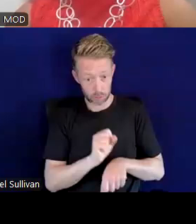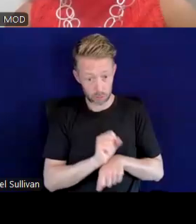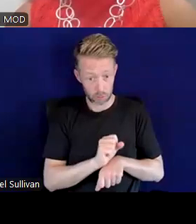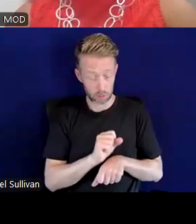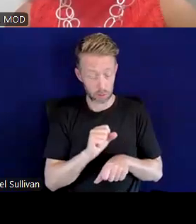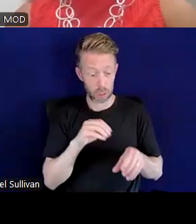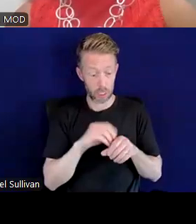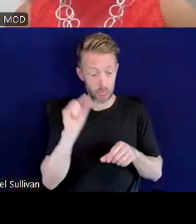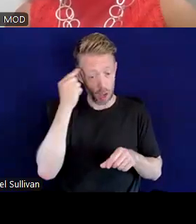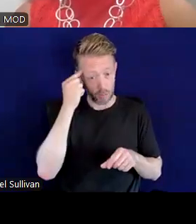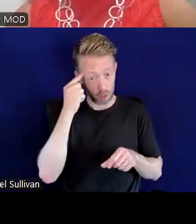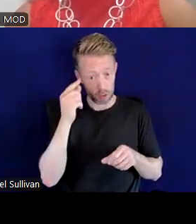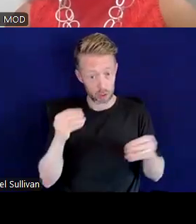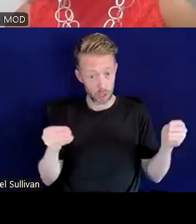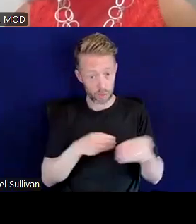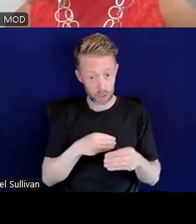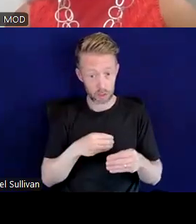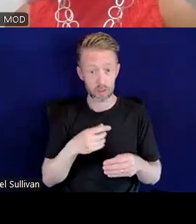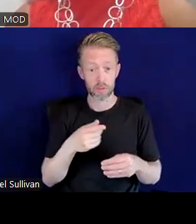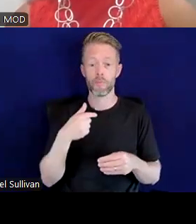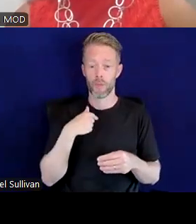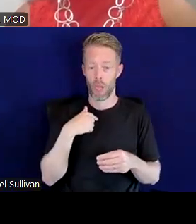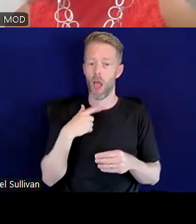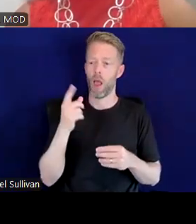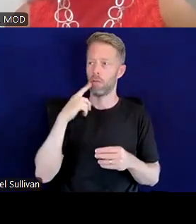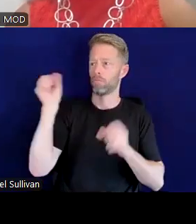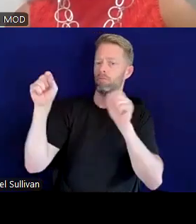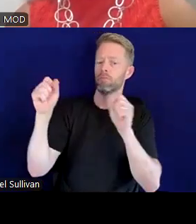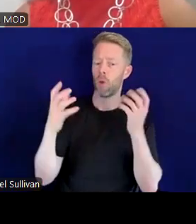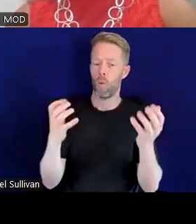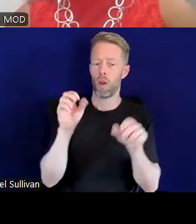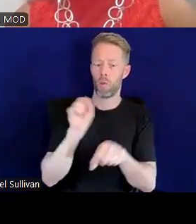Governor's Office as a commission, I selected the Massachusetts Commission on